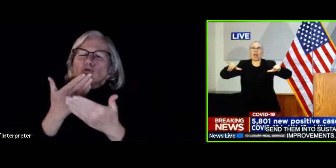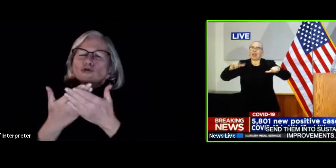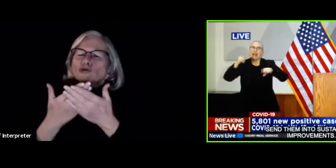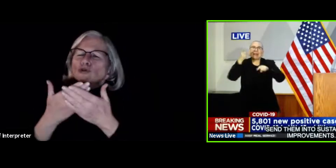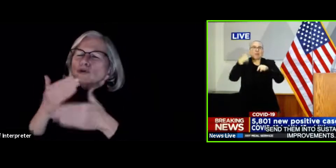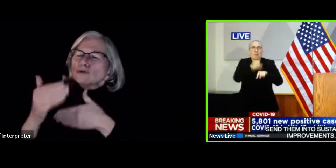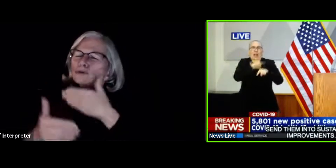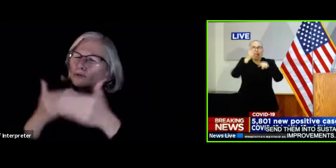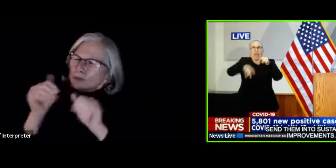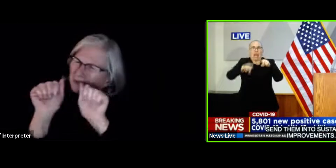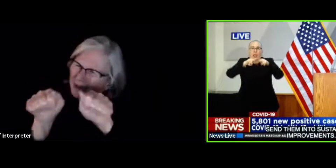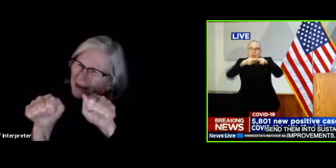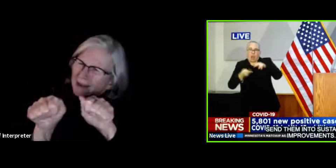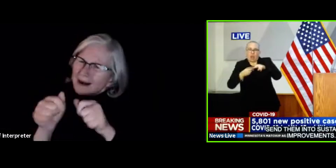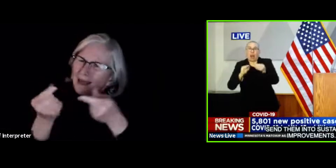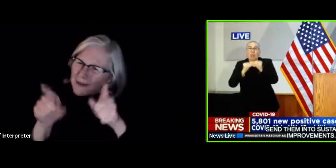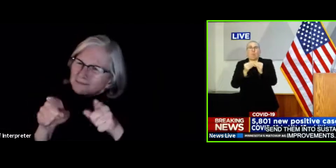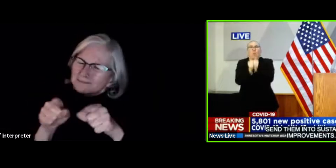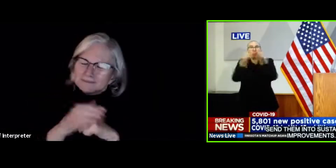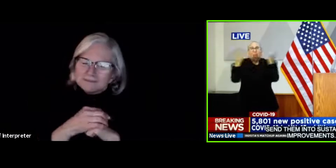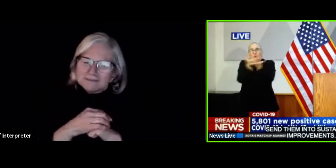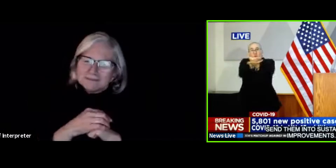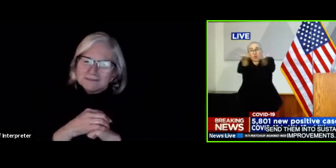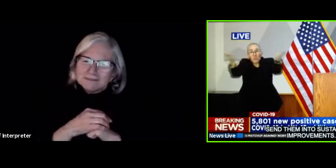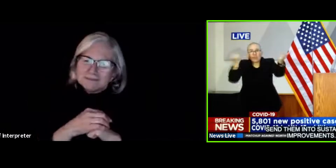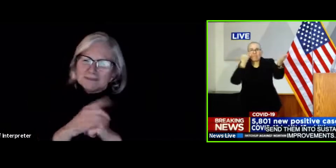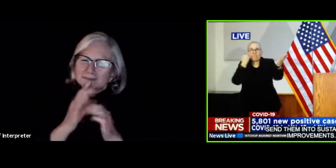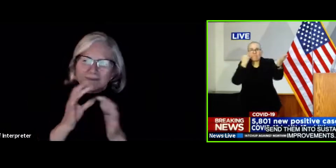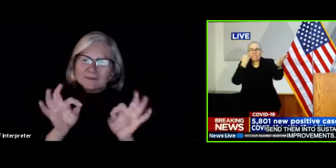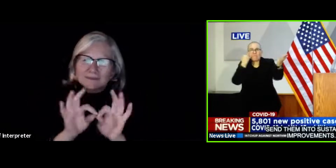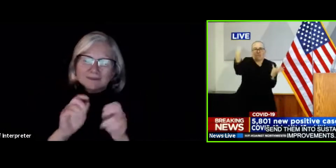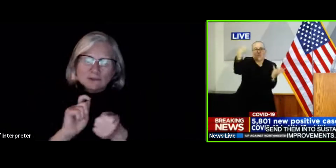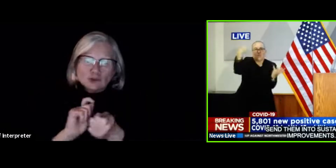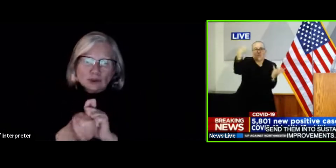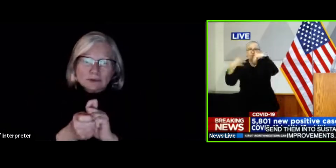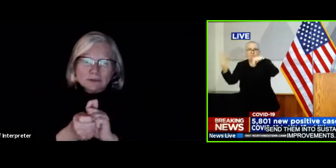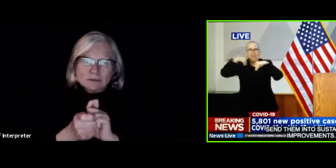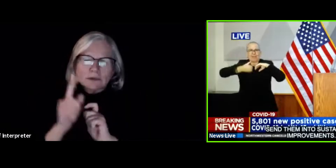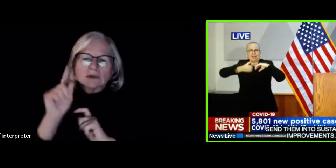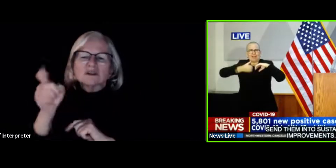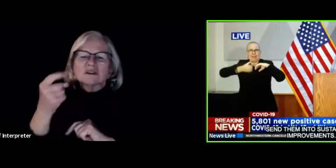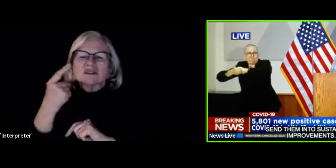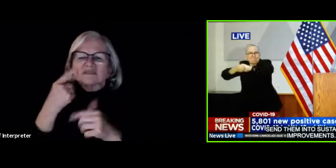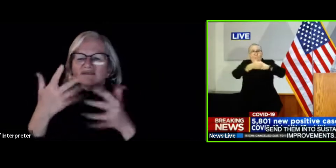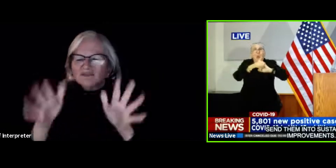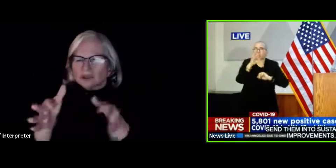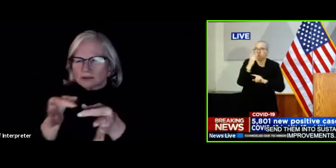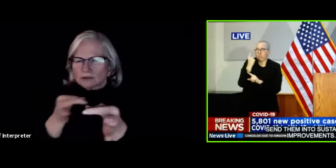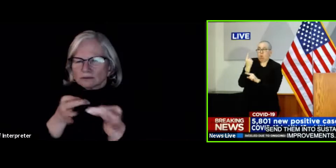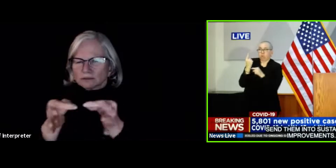AND ONE IMPORTANT THING THAT HAS CHANGED AND THE GOVERNOR HAS MENTIONED THIS, UNLIKE THE BEGINNING OF THIS PANDEMIC WHEN